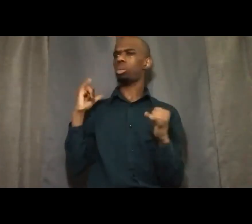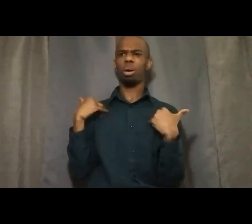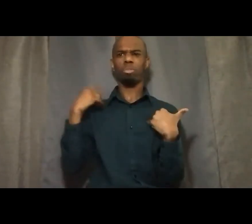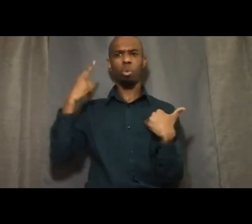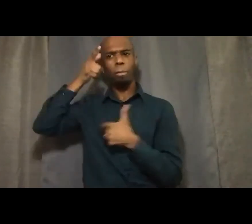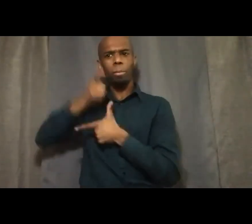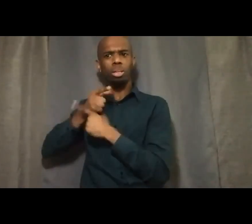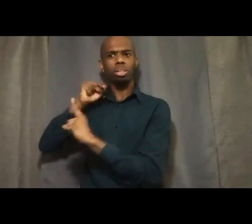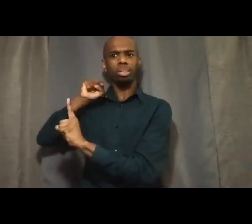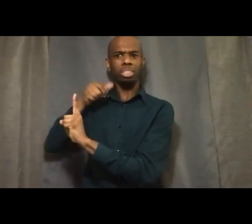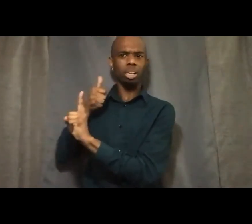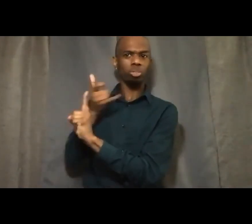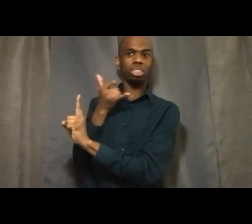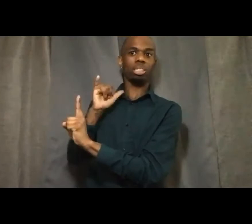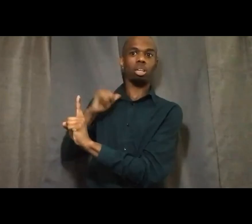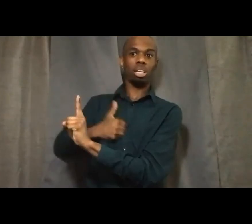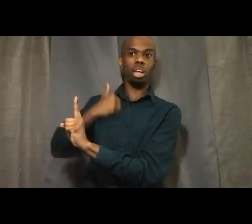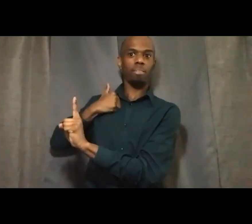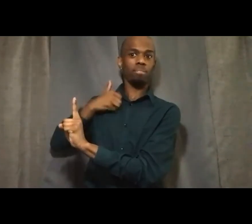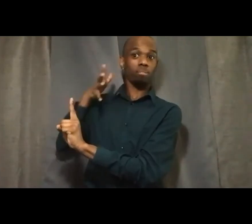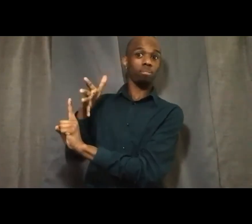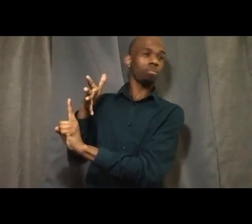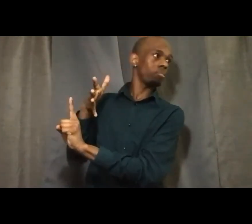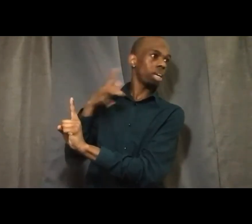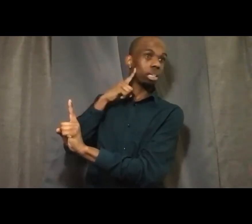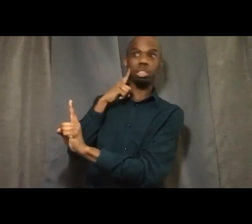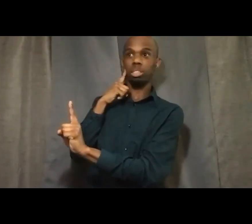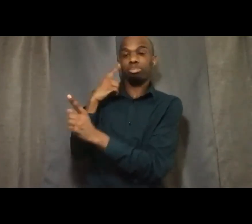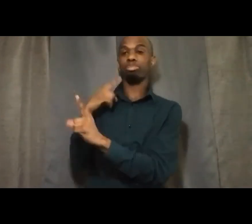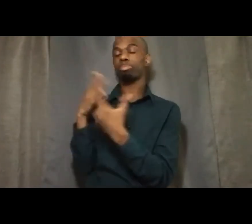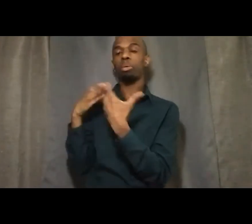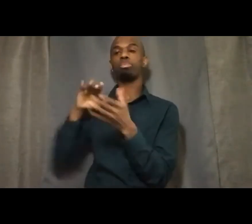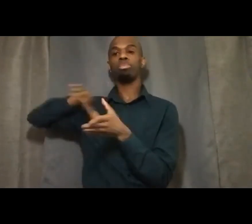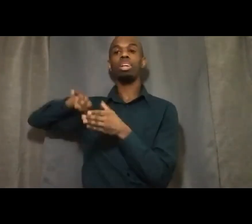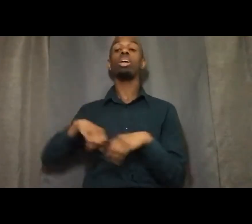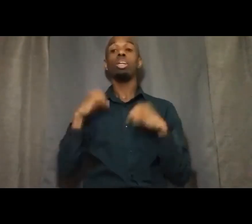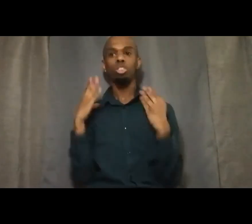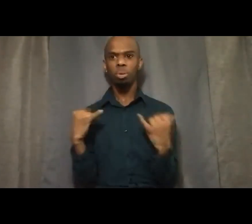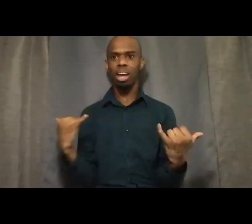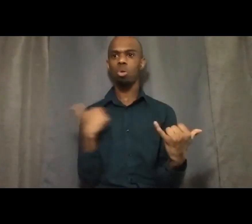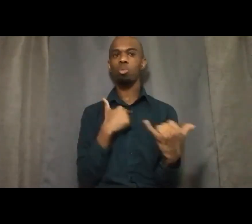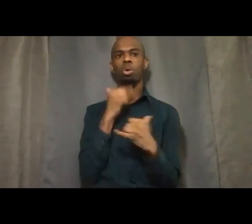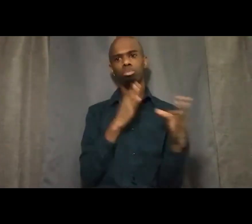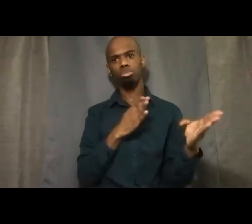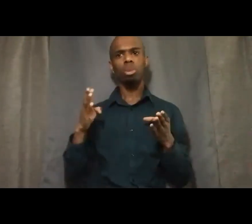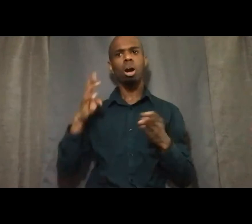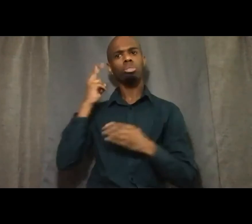So we're visioning an end to extreme capitalism. This is what Dr. King was even visioning